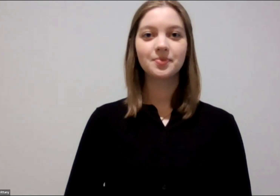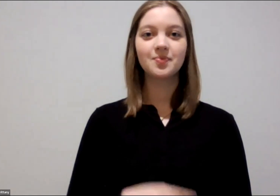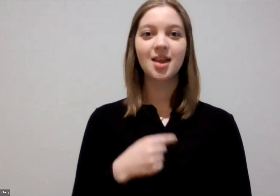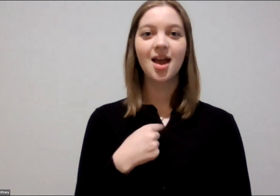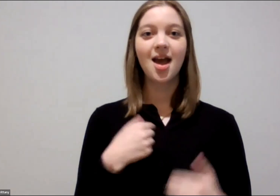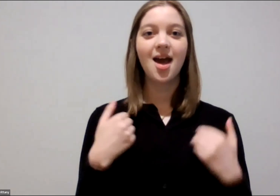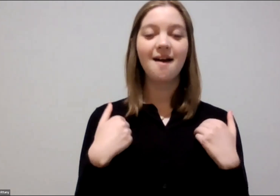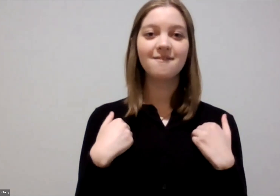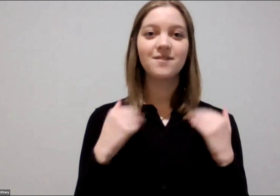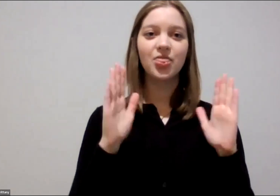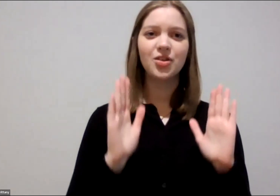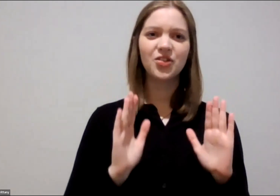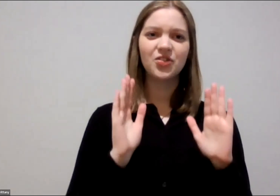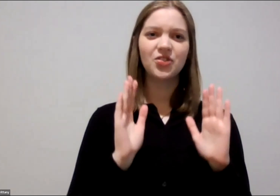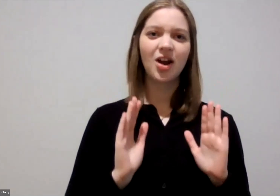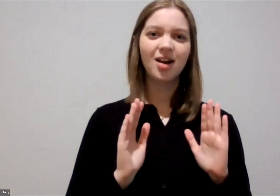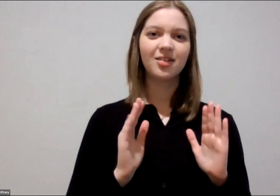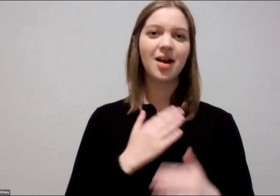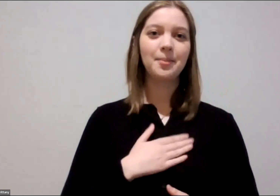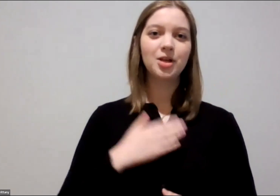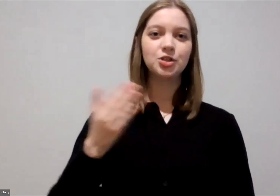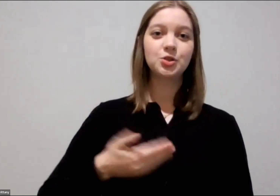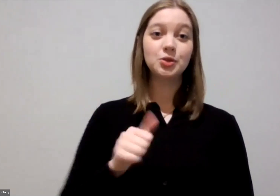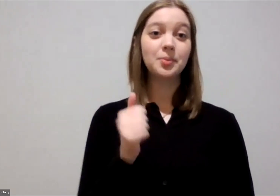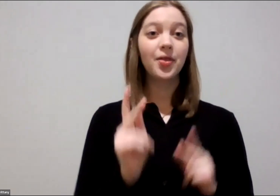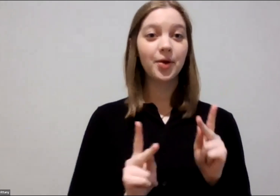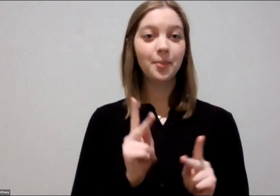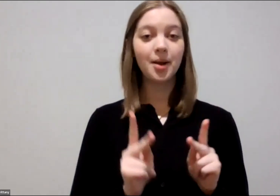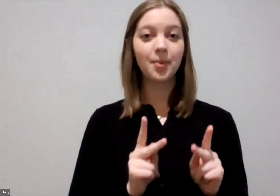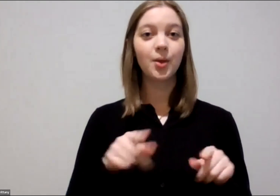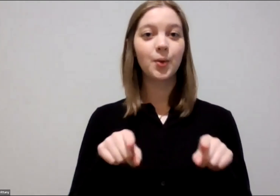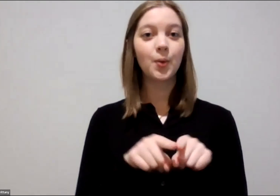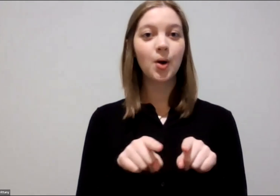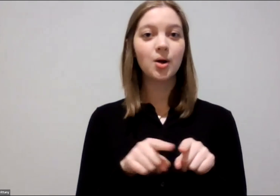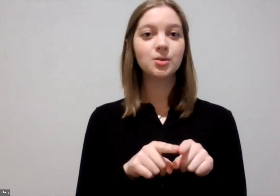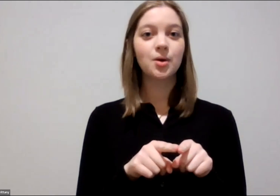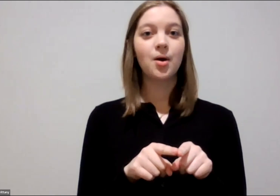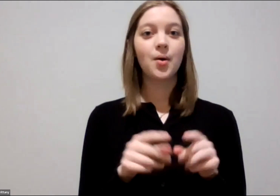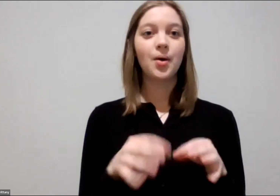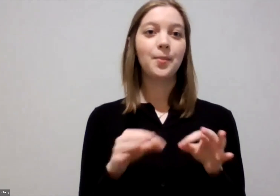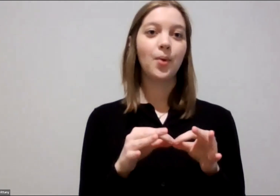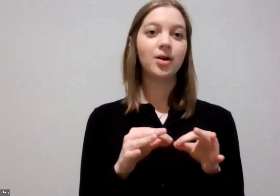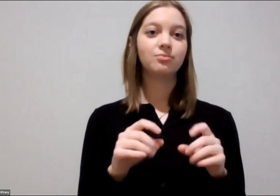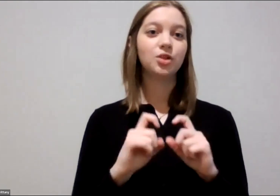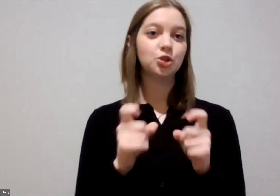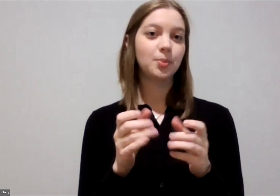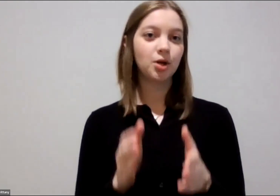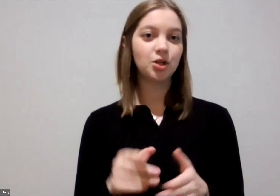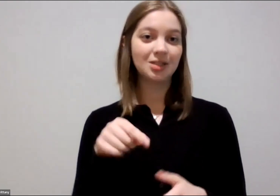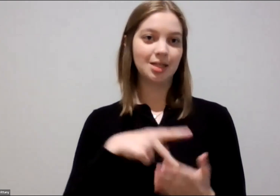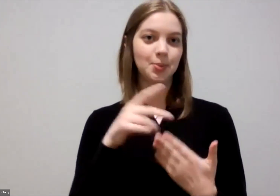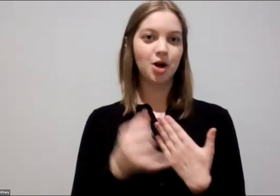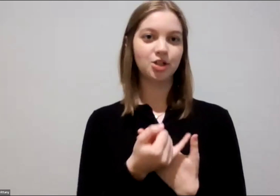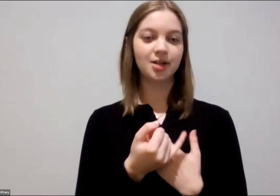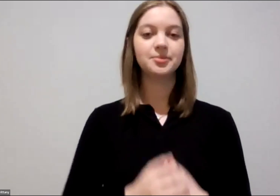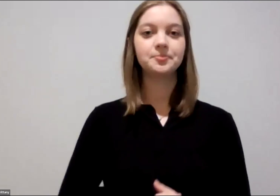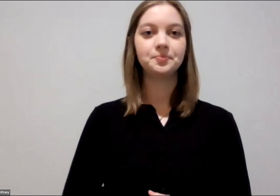I have the great great pleasure of introducing some other folks who also were important contributors to this project.